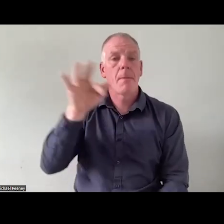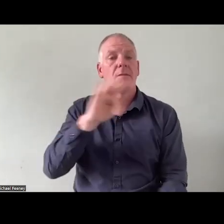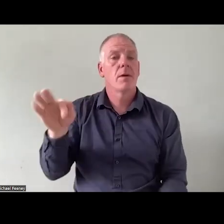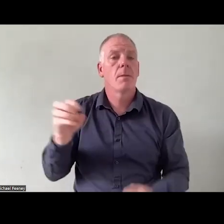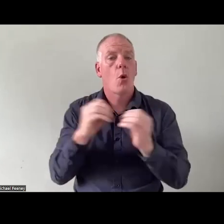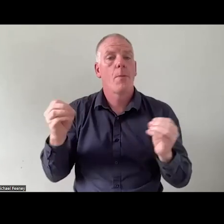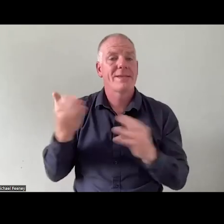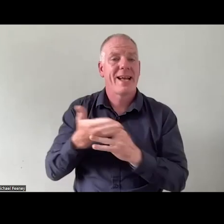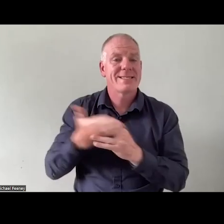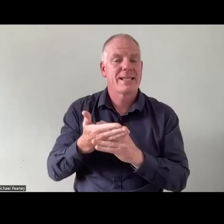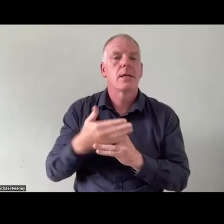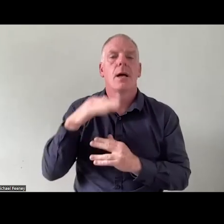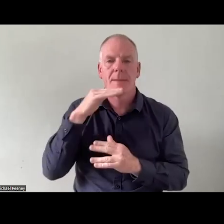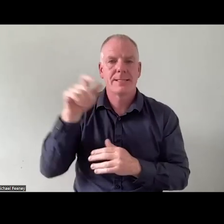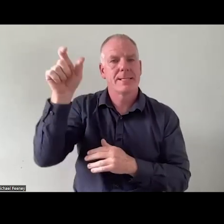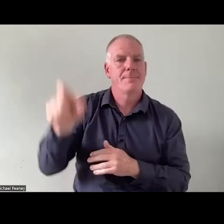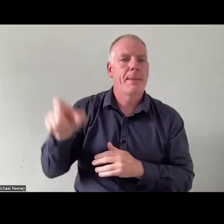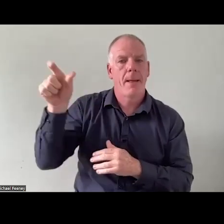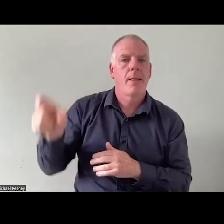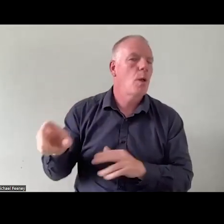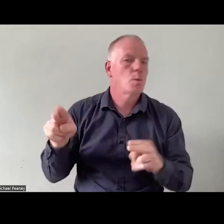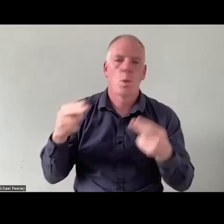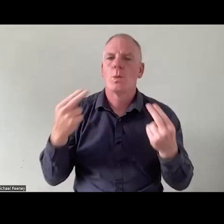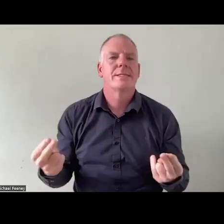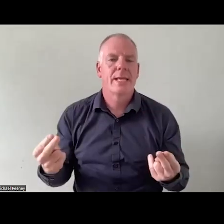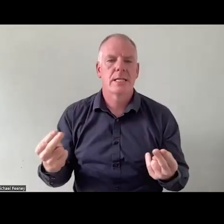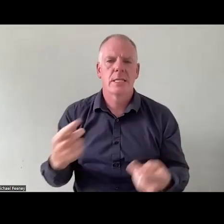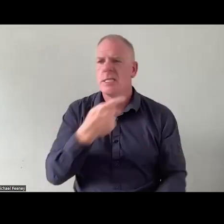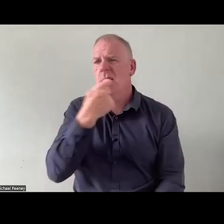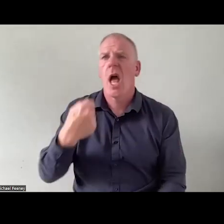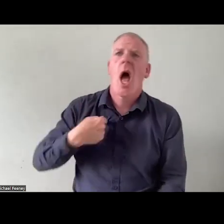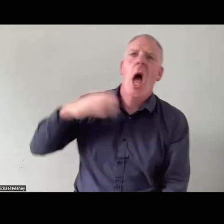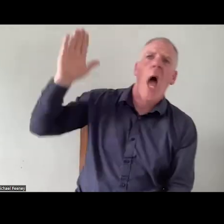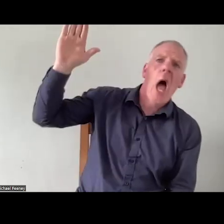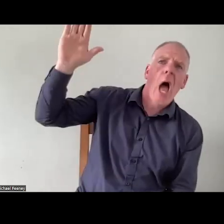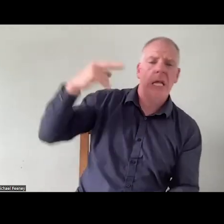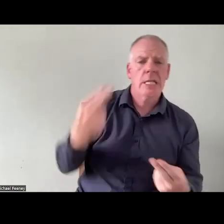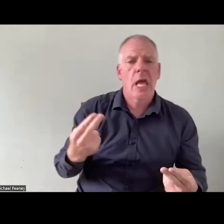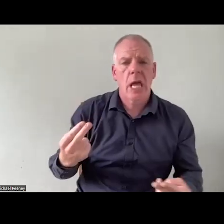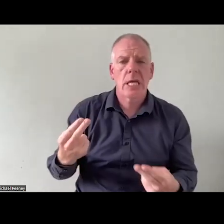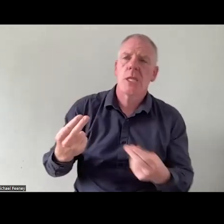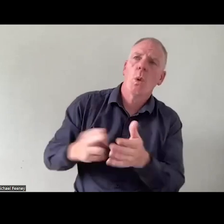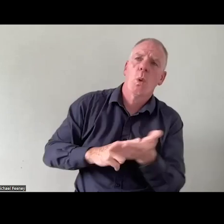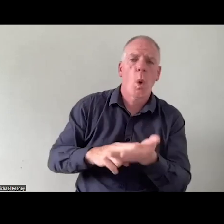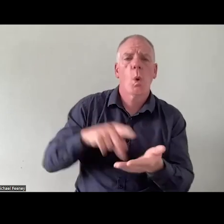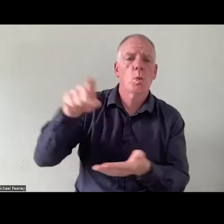is that our clients do not need to declare in order to take advantage of the access.